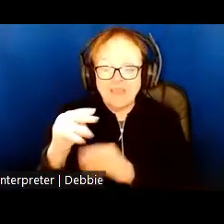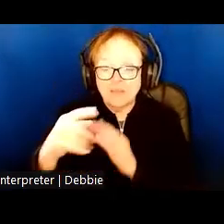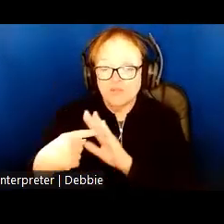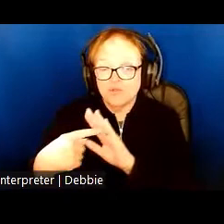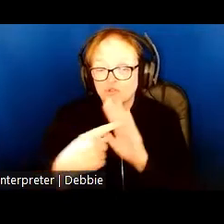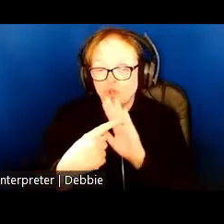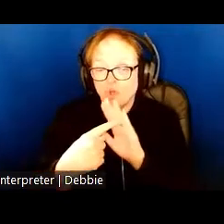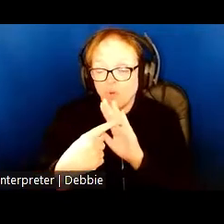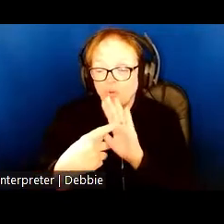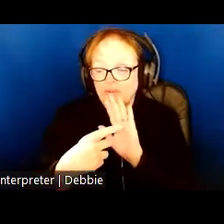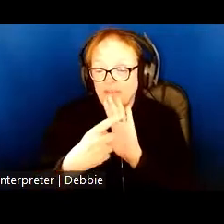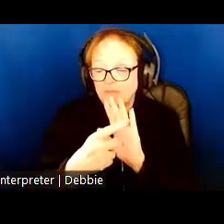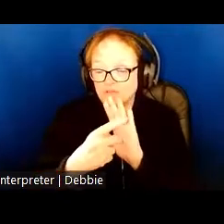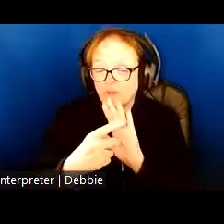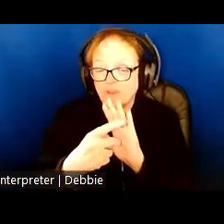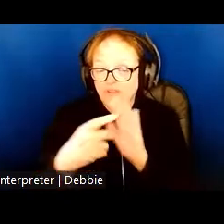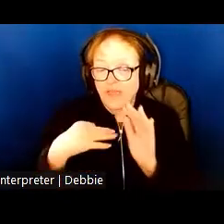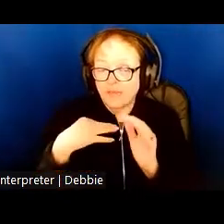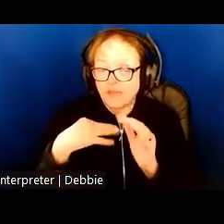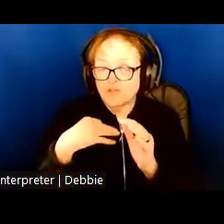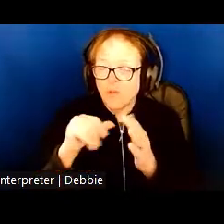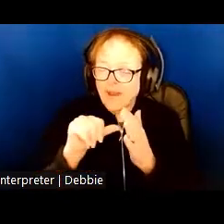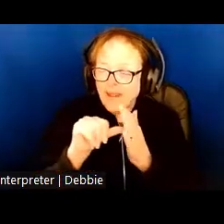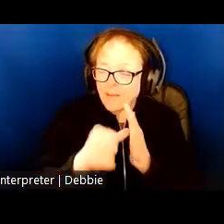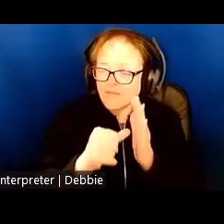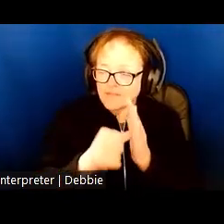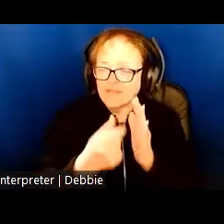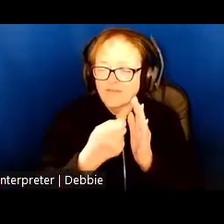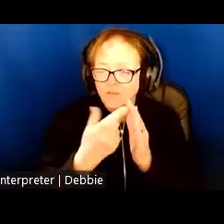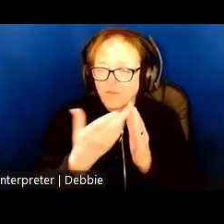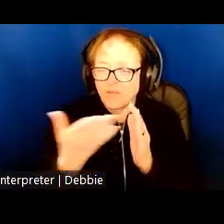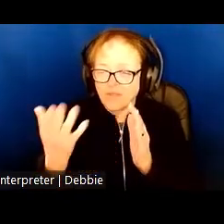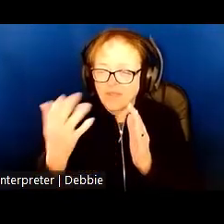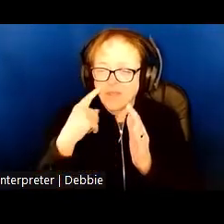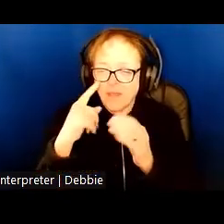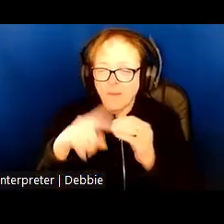I want to reiterate a couple of important points about the work samples you submit: